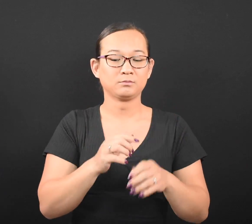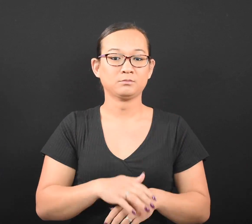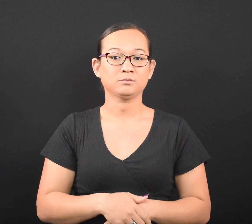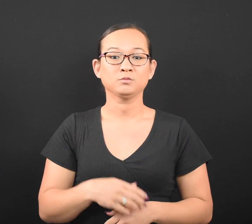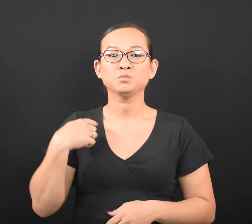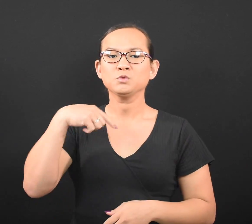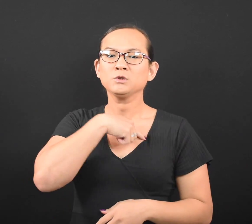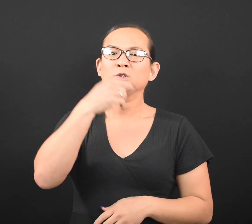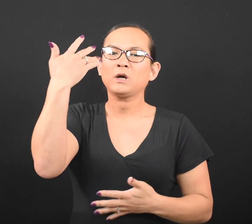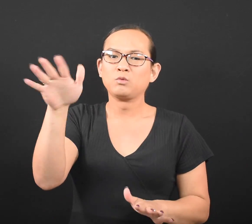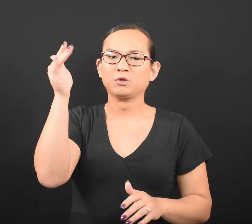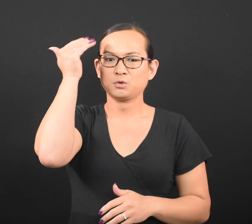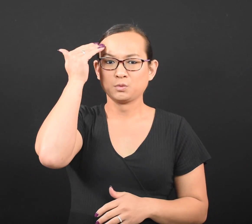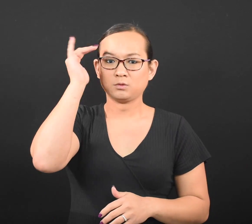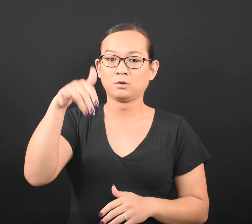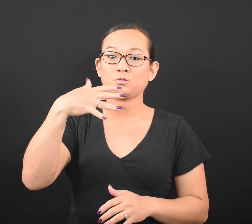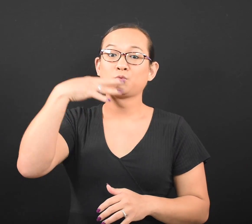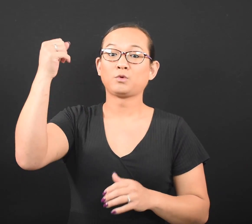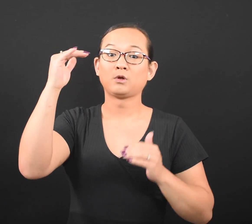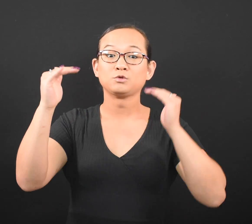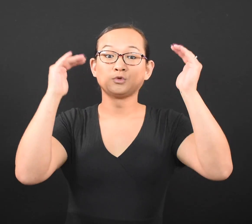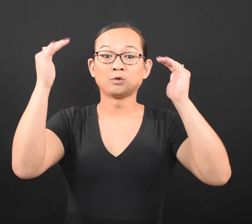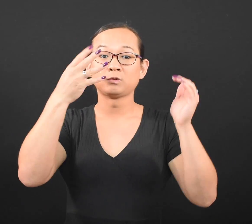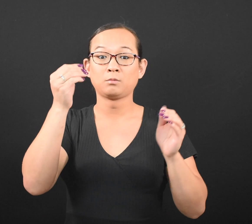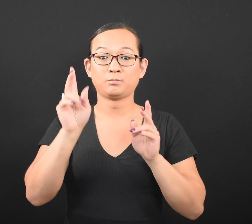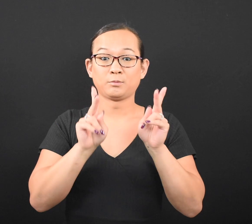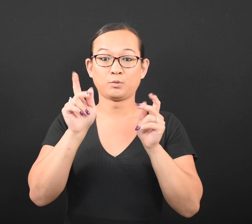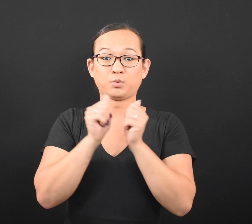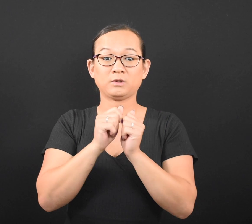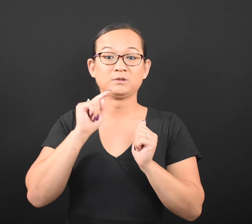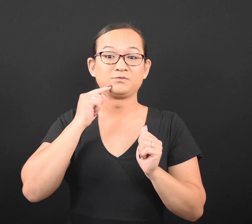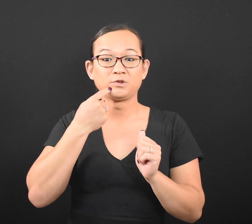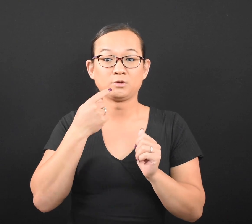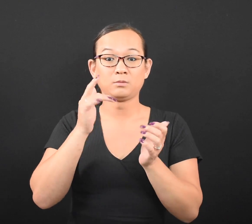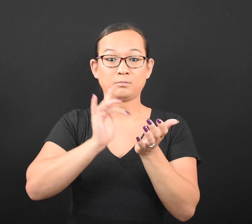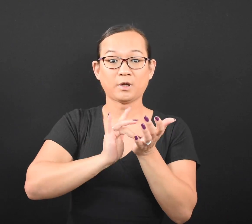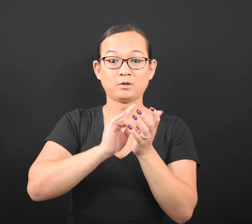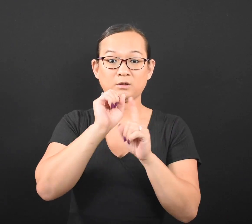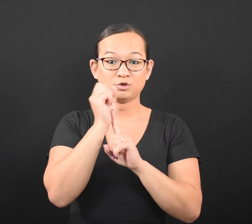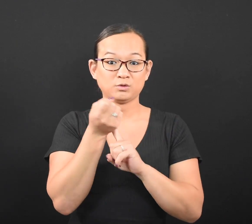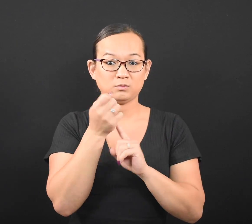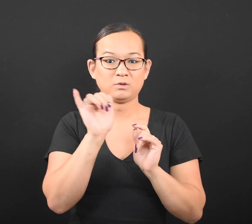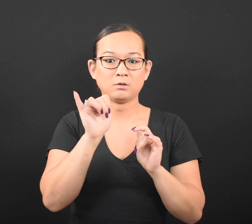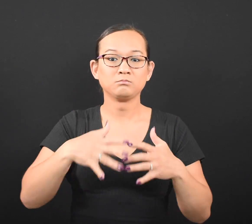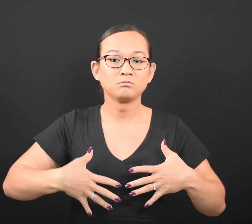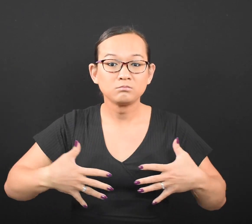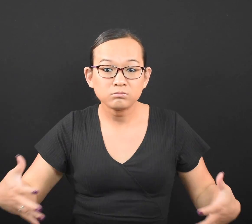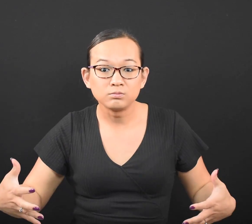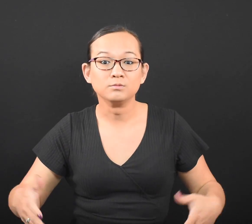have severe underlying medical conditions like obesity, diabetes, or heart or lung